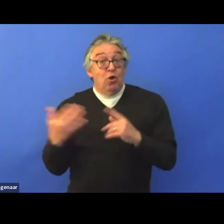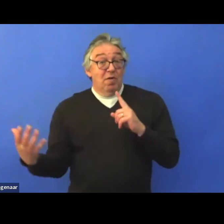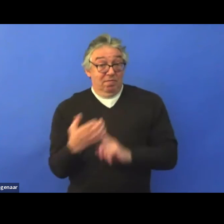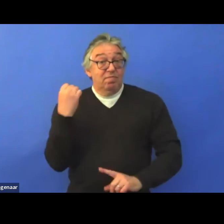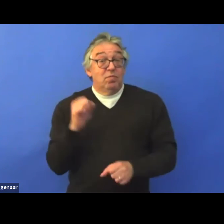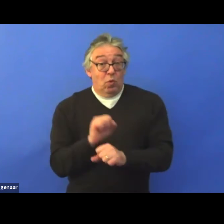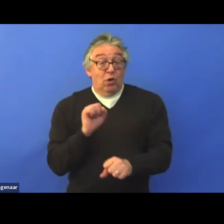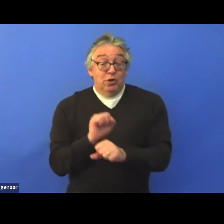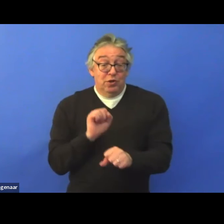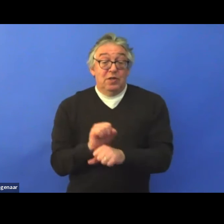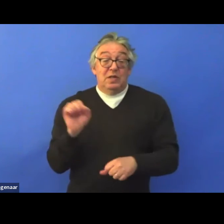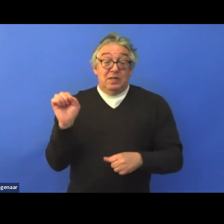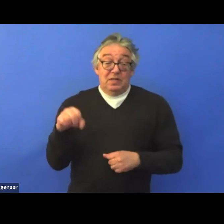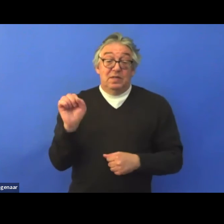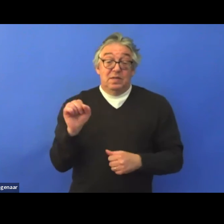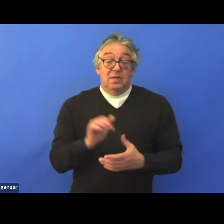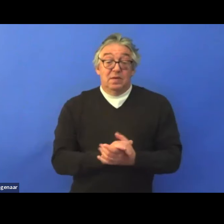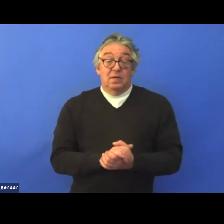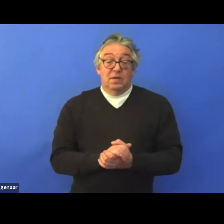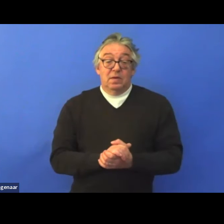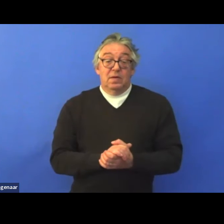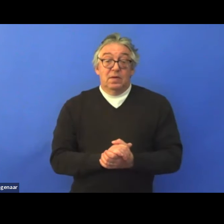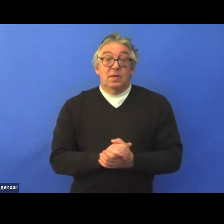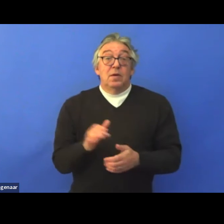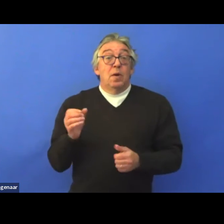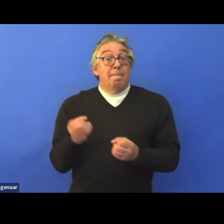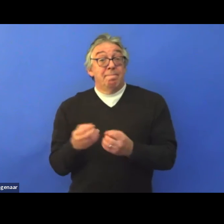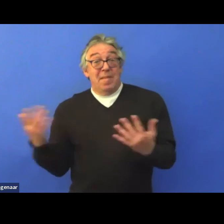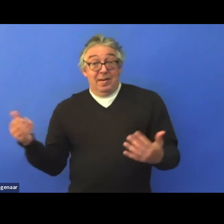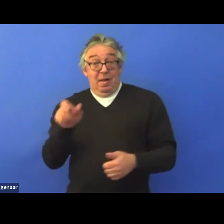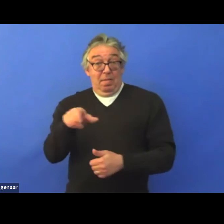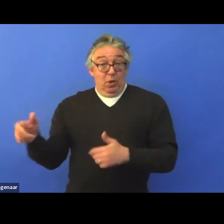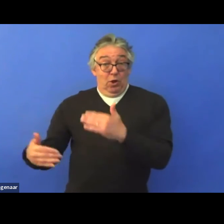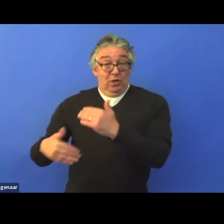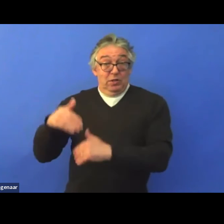site in Bangladesh has been disabled-inclusive